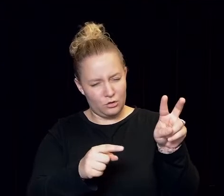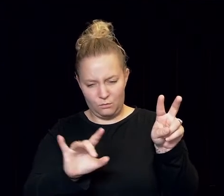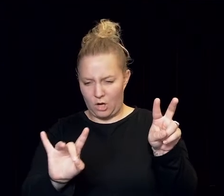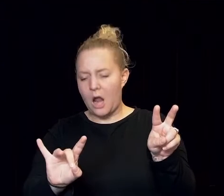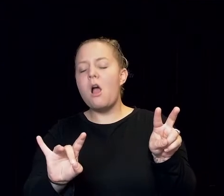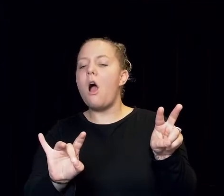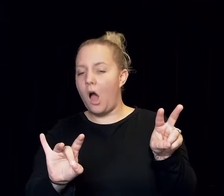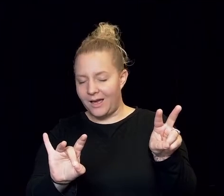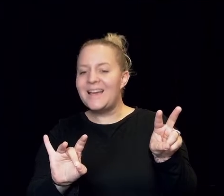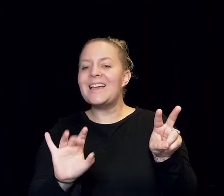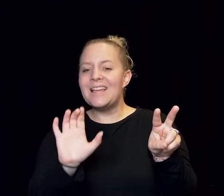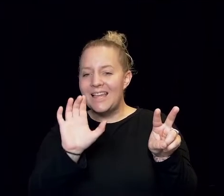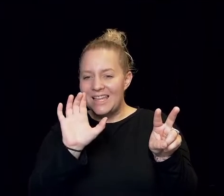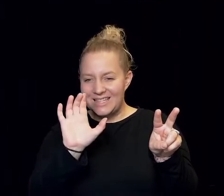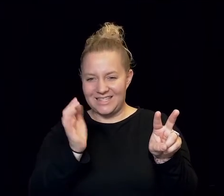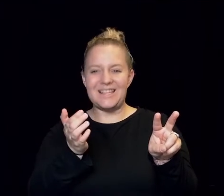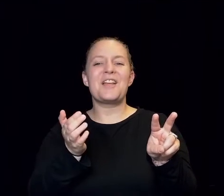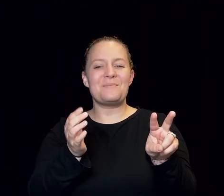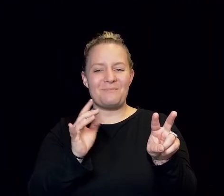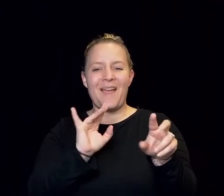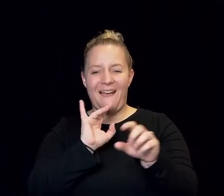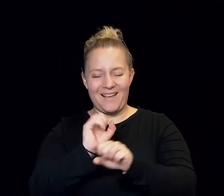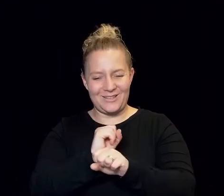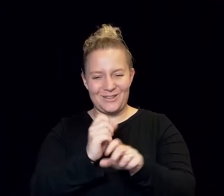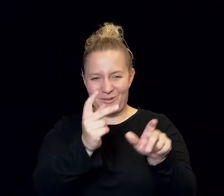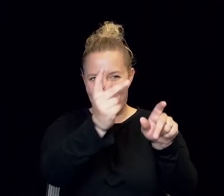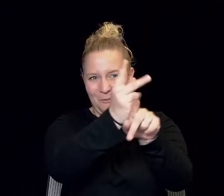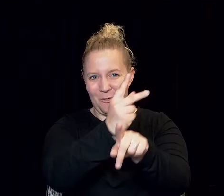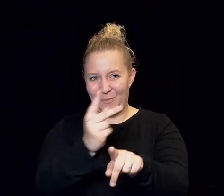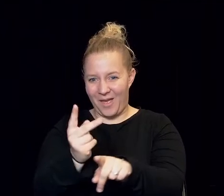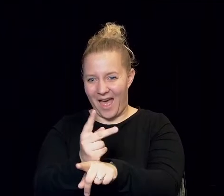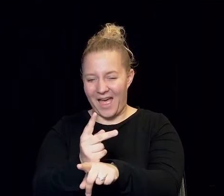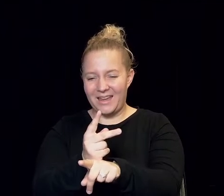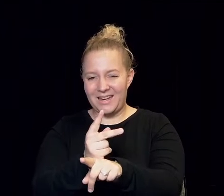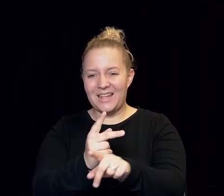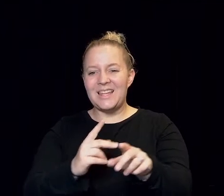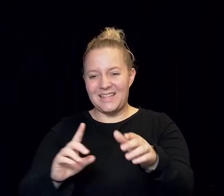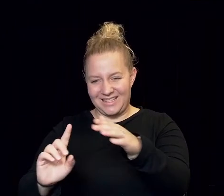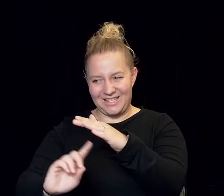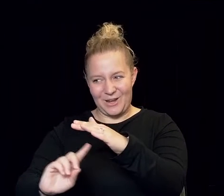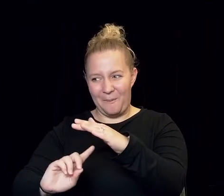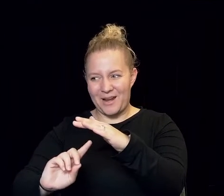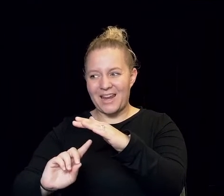I took my whole number 2 and I multiplied by the denominator okay interesting, interesting.